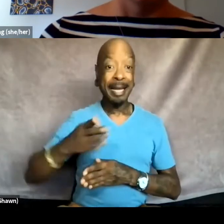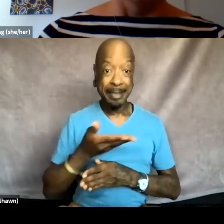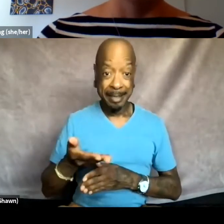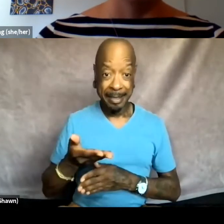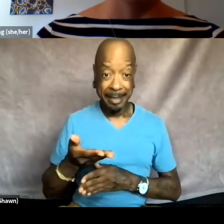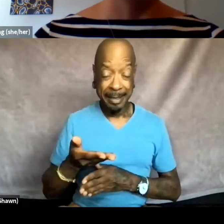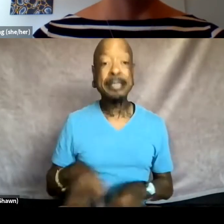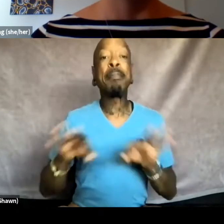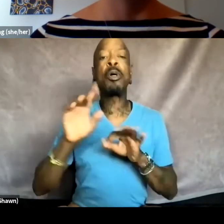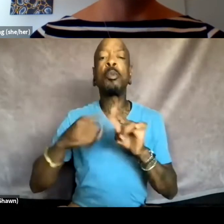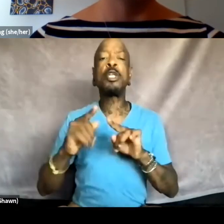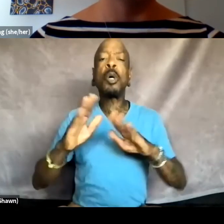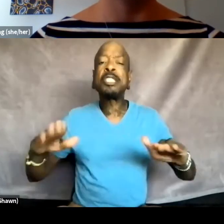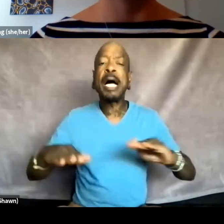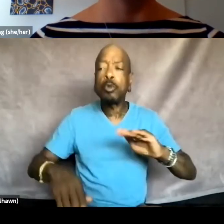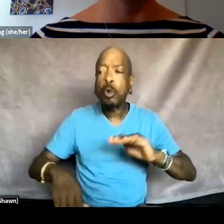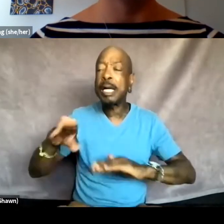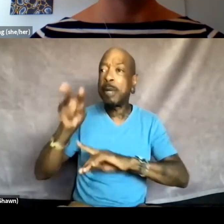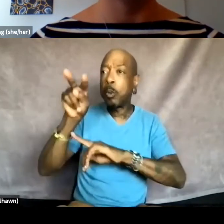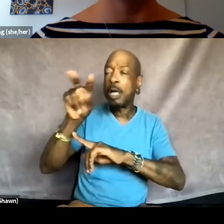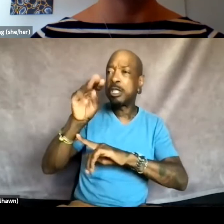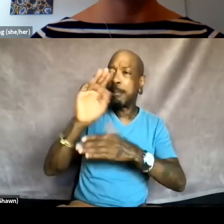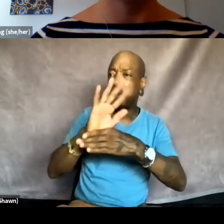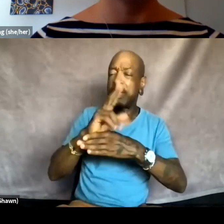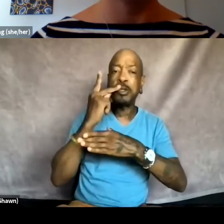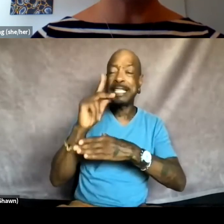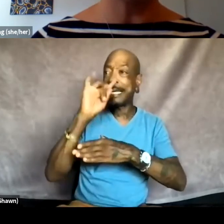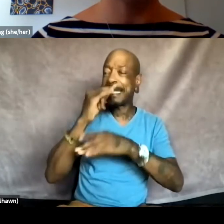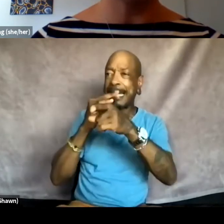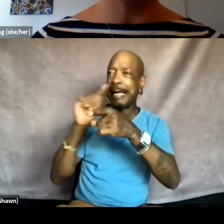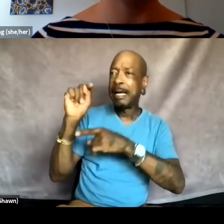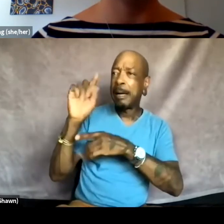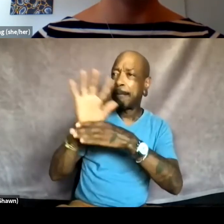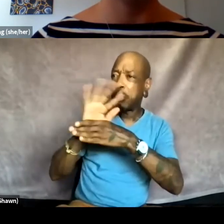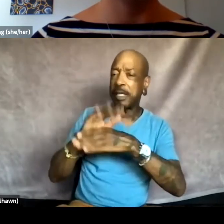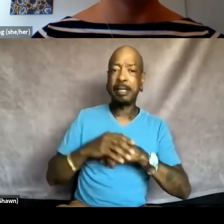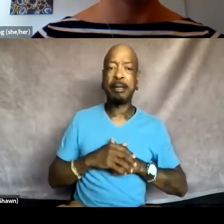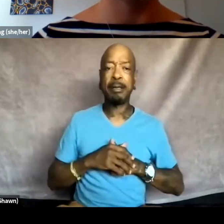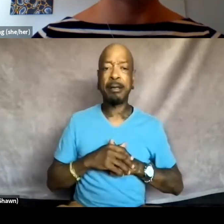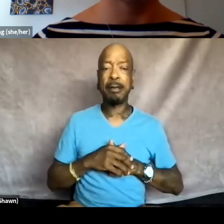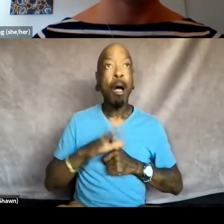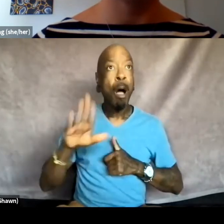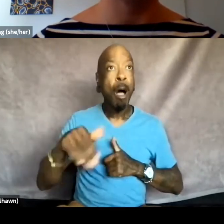Keah Brown: watching whatever movie that was and you see this kid being like I want to pray please pray over me to walk again and then.